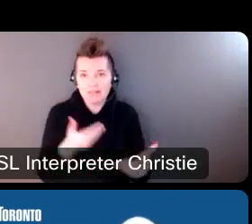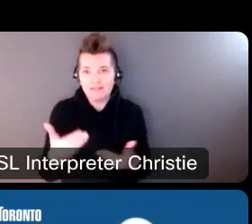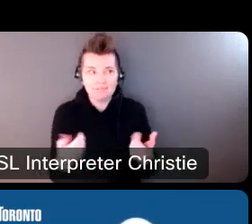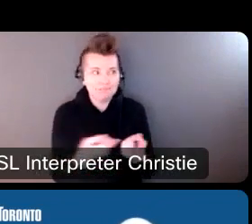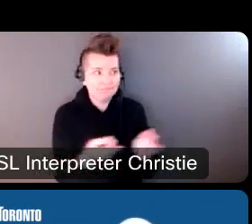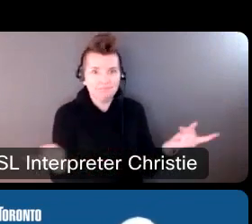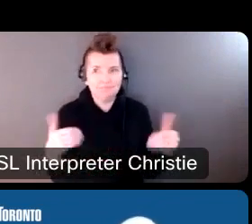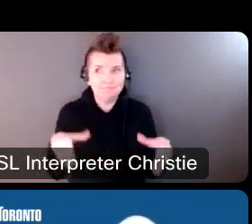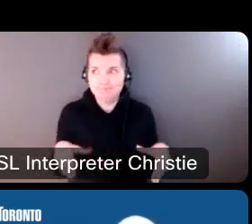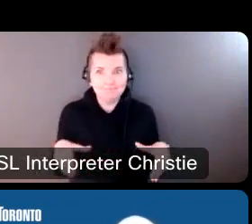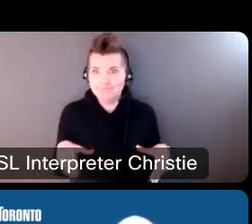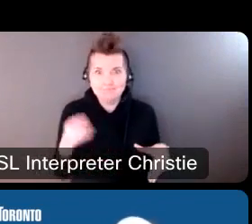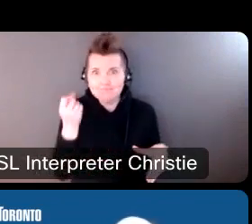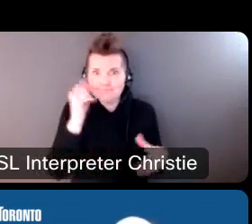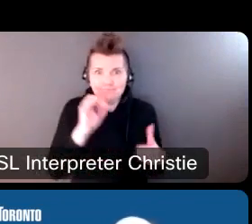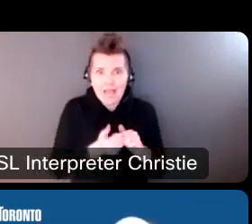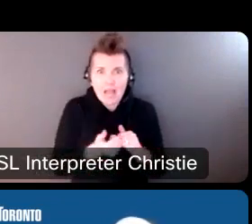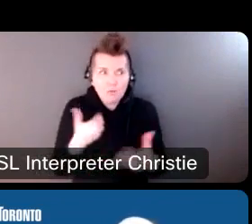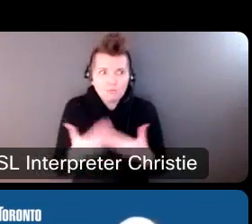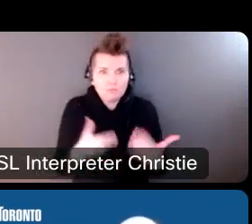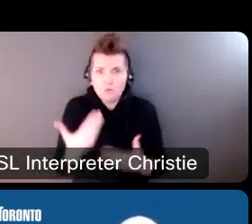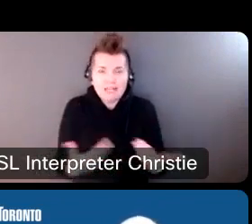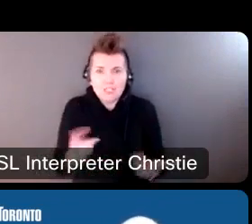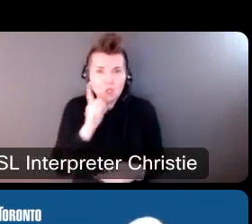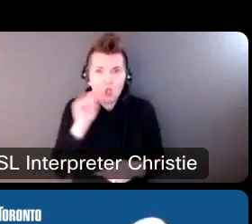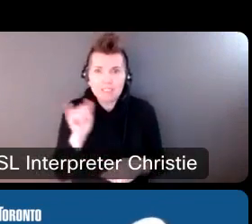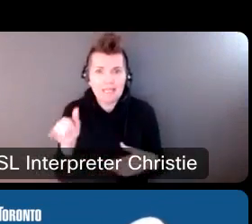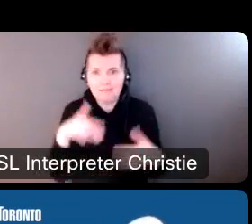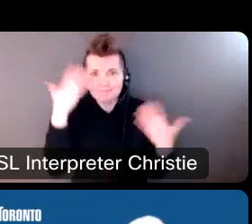So I want to start by saying that this slide that's up now, there's an accessible version